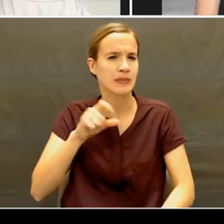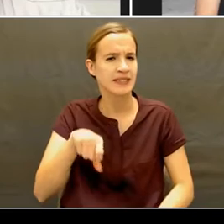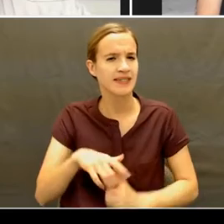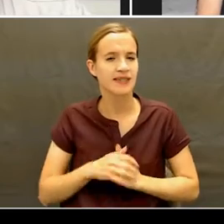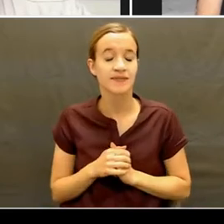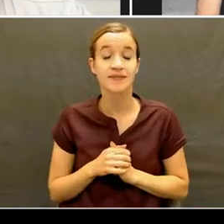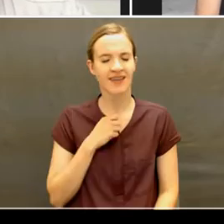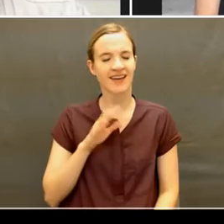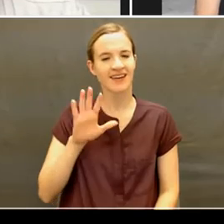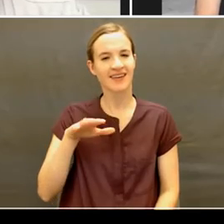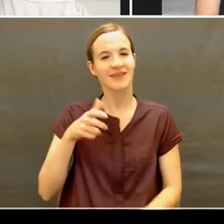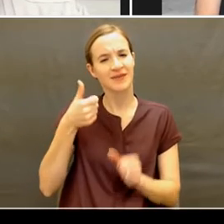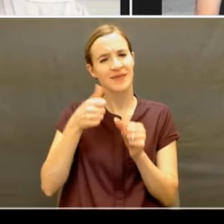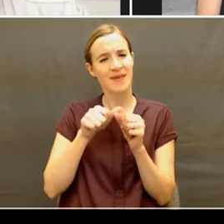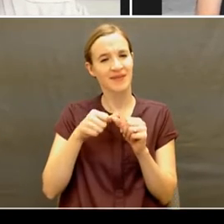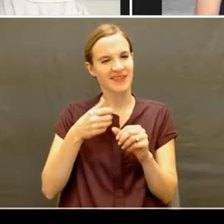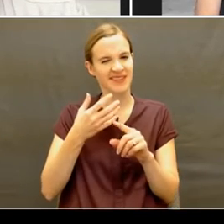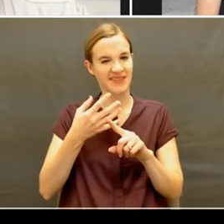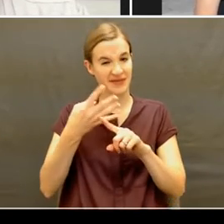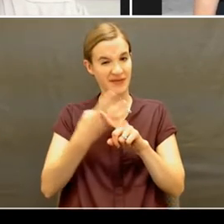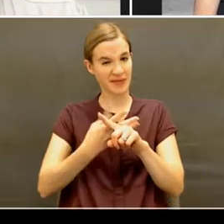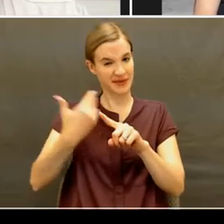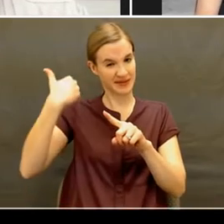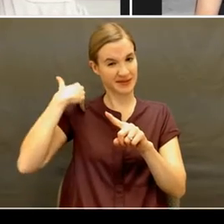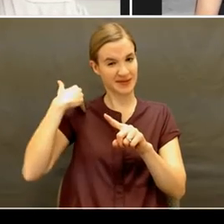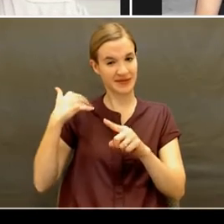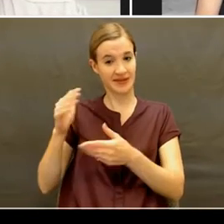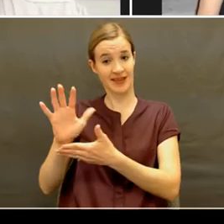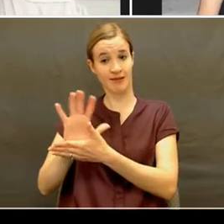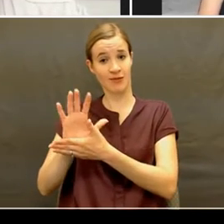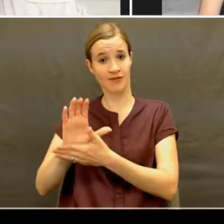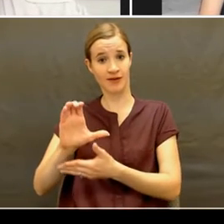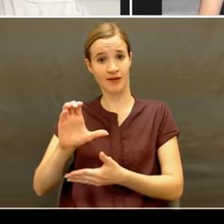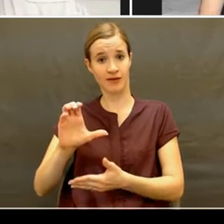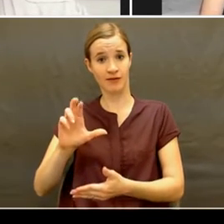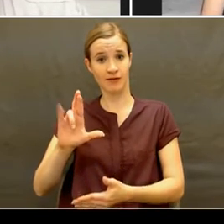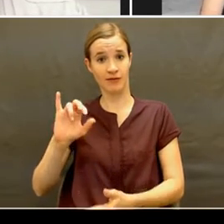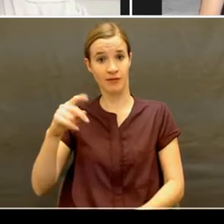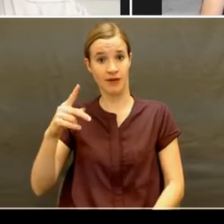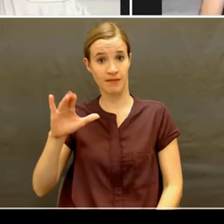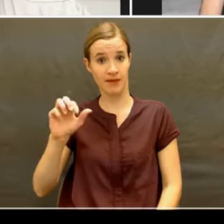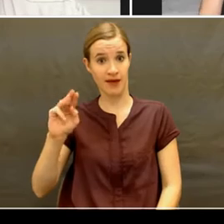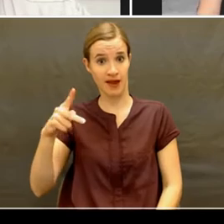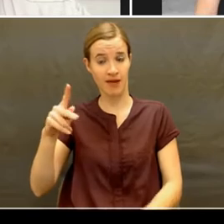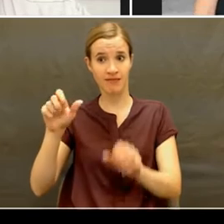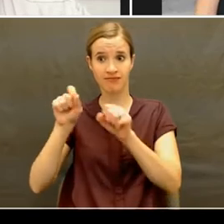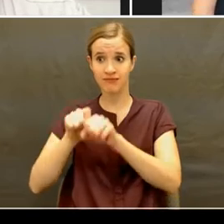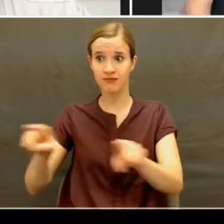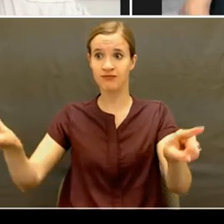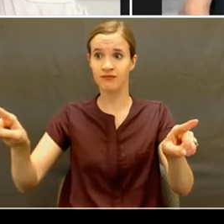high, high point so high, you know, we just thought oh my gosh, Sundance is doing, you know,